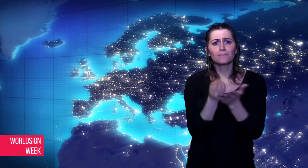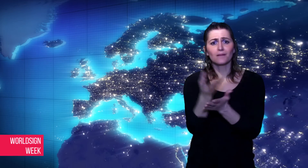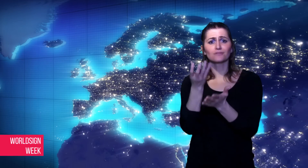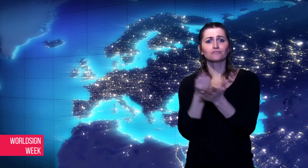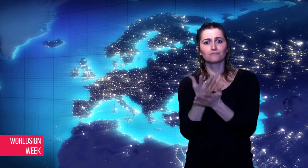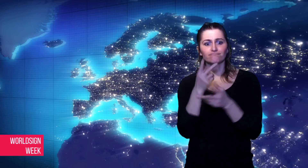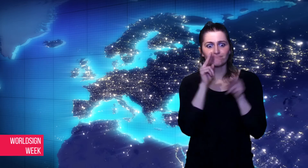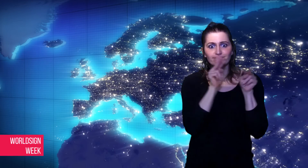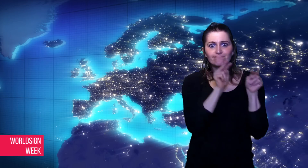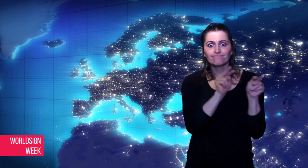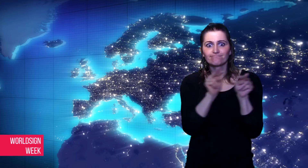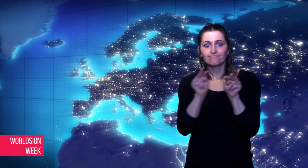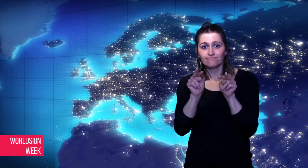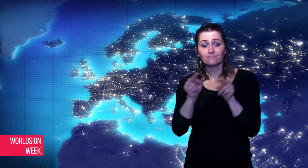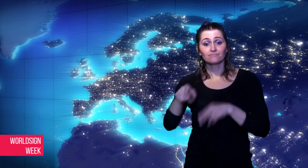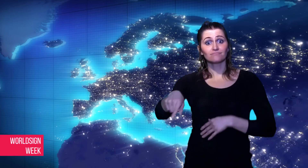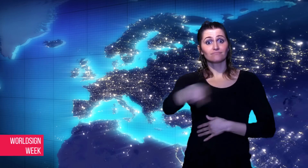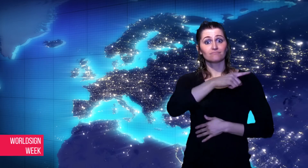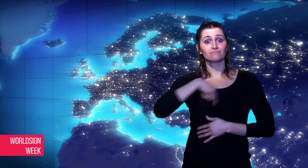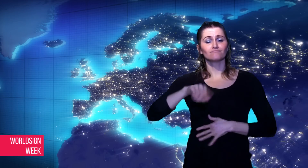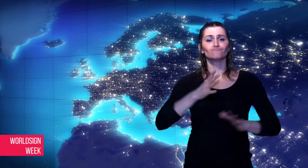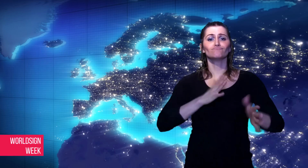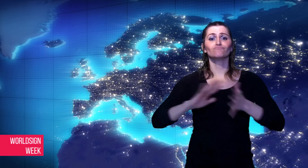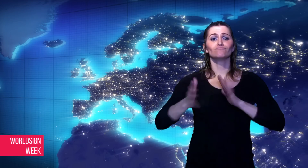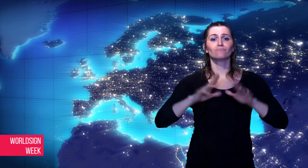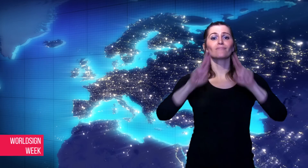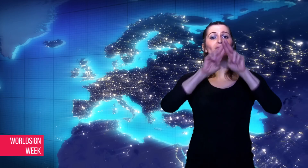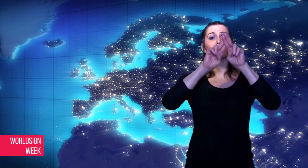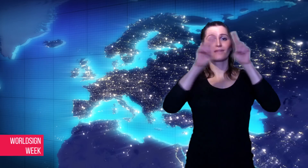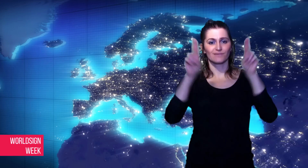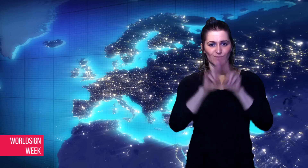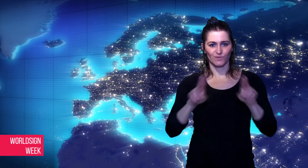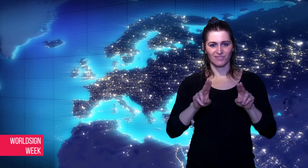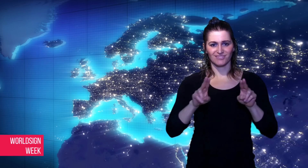all in International Sign.